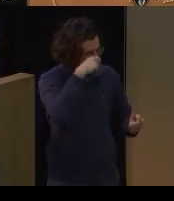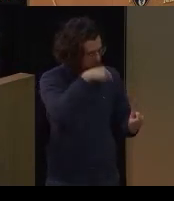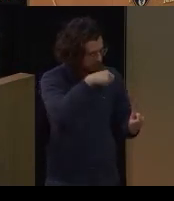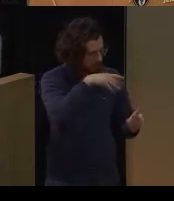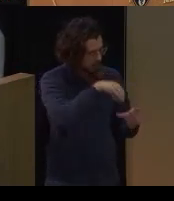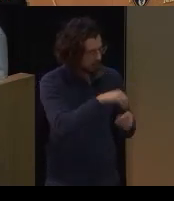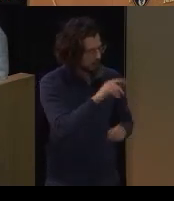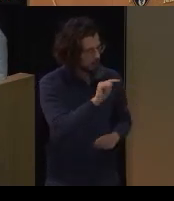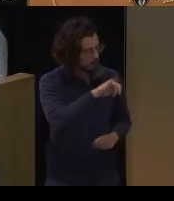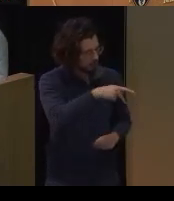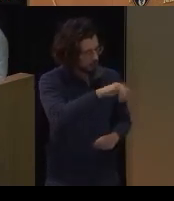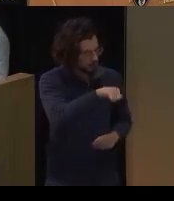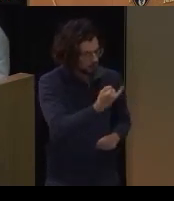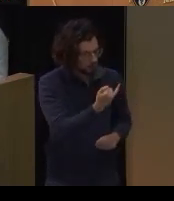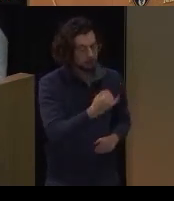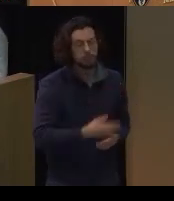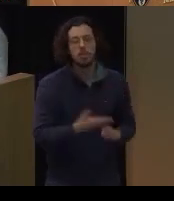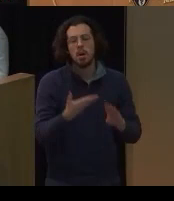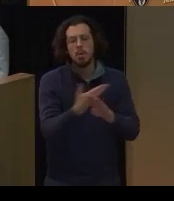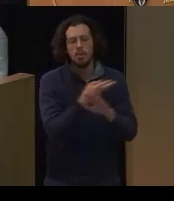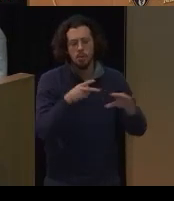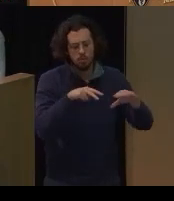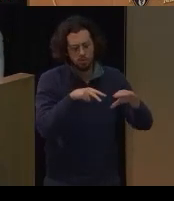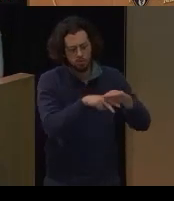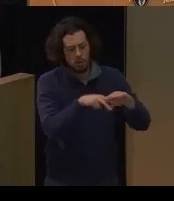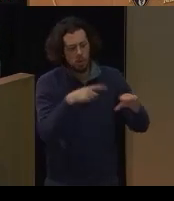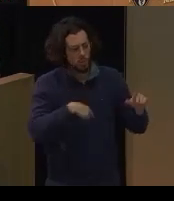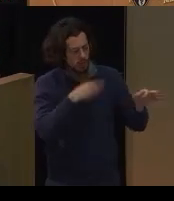now before putting them in the scanner we gave them some instruction for how to do this so we